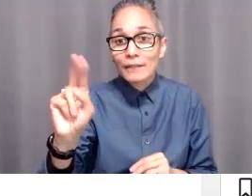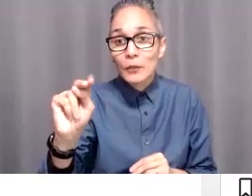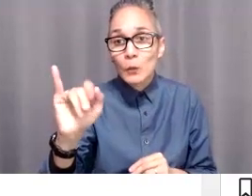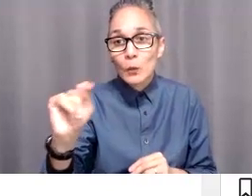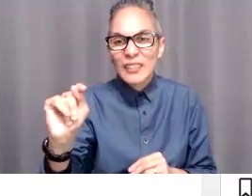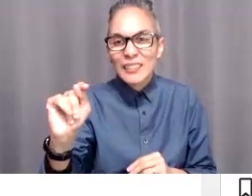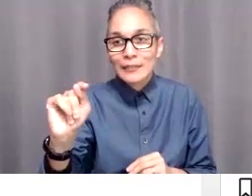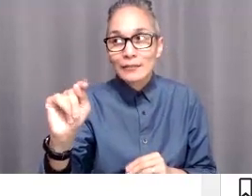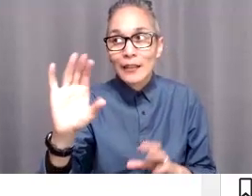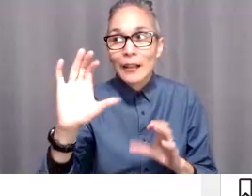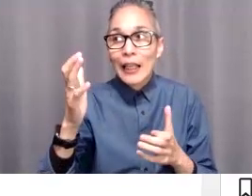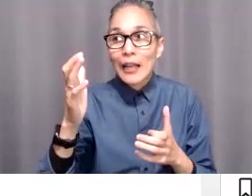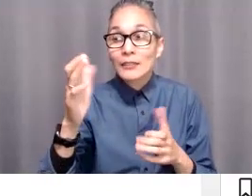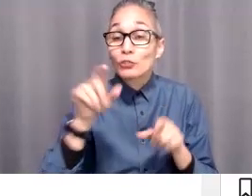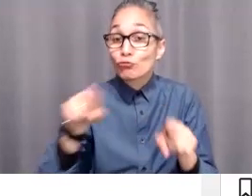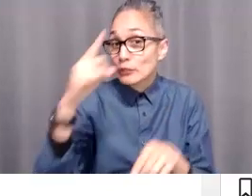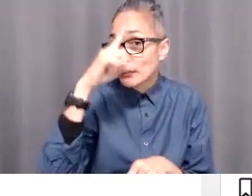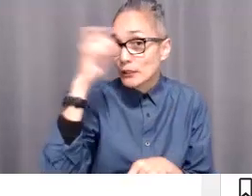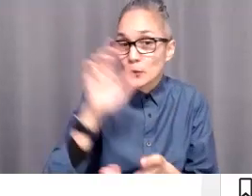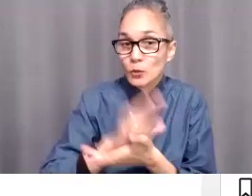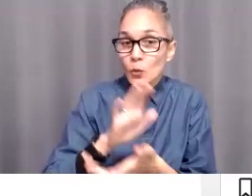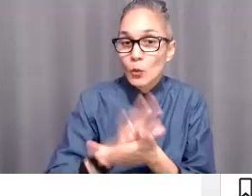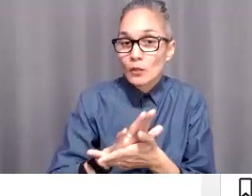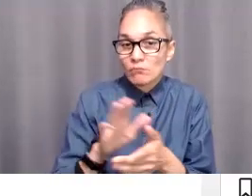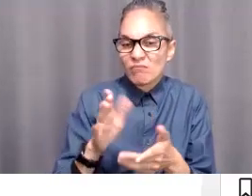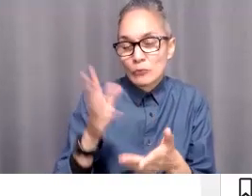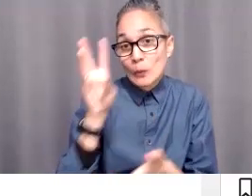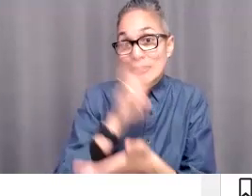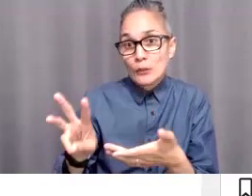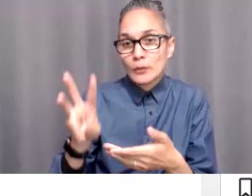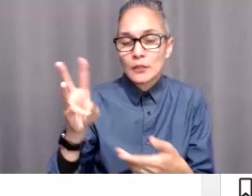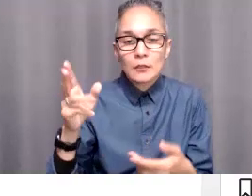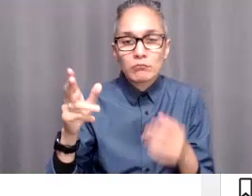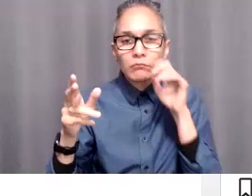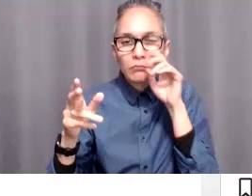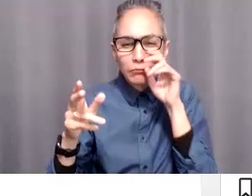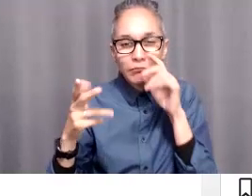six week summer school course, you know, this is going to be verging on like